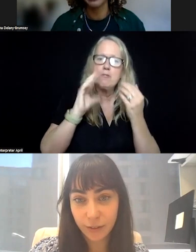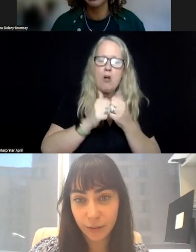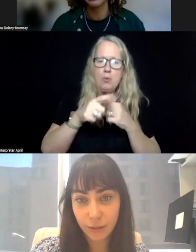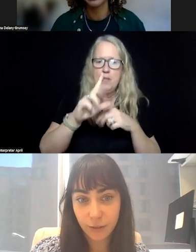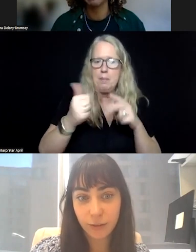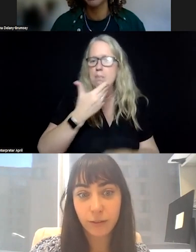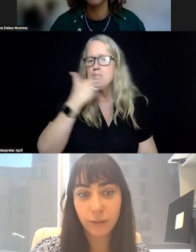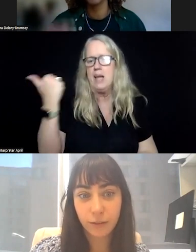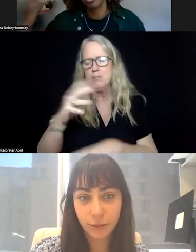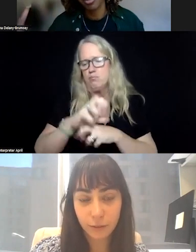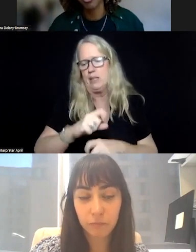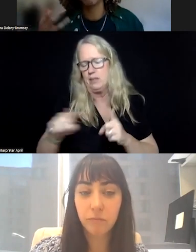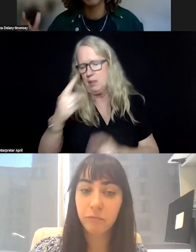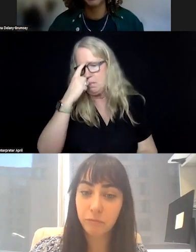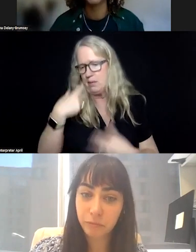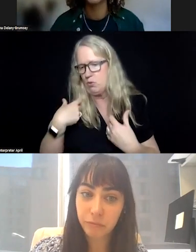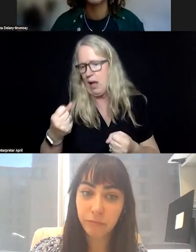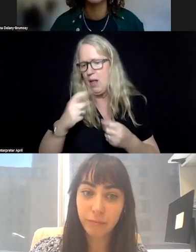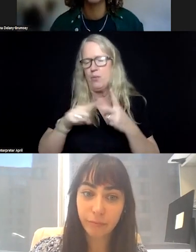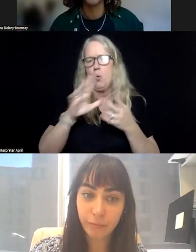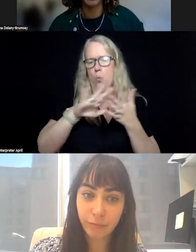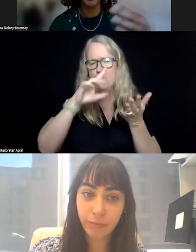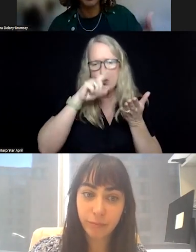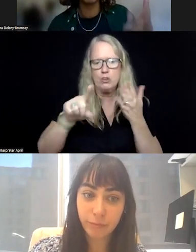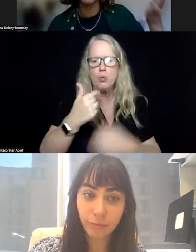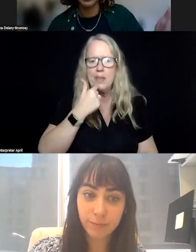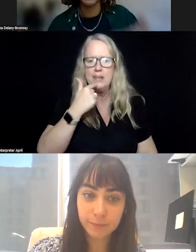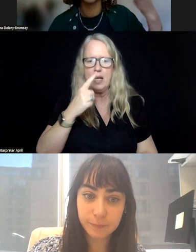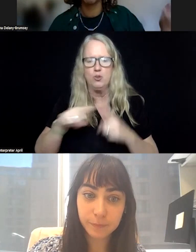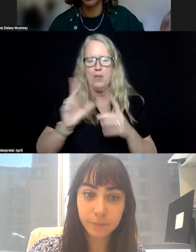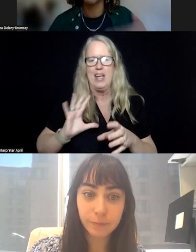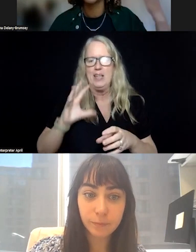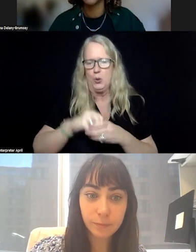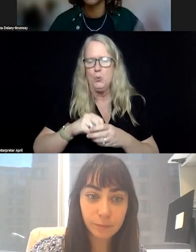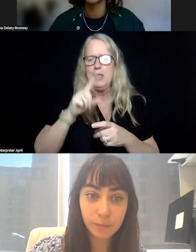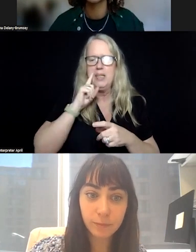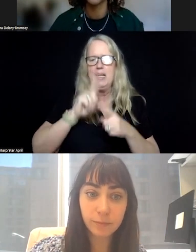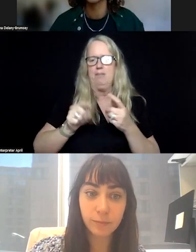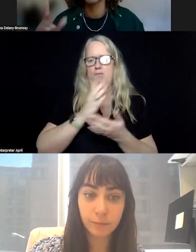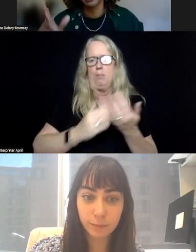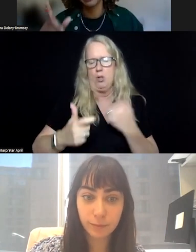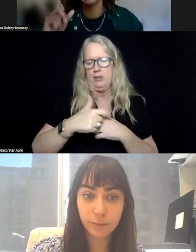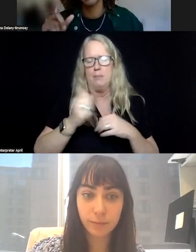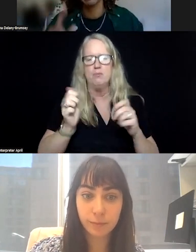PRACTICES WITH MENTAL HEALTH AND WHAT THE RESEARCH SAID AND THEY INCLUDED REAL ESTATE AGENTS AND PART TIME BARTENDER, BUT NOT MARINE